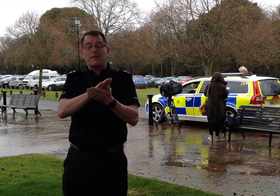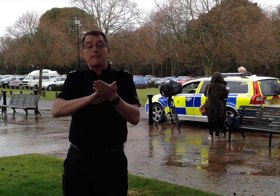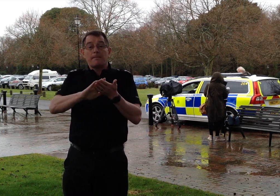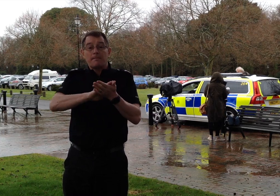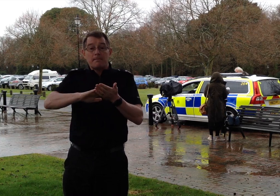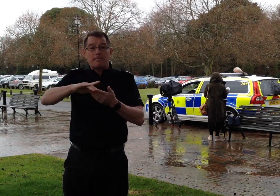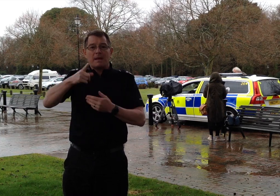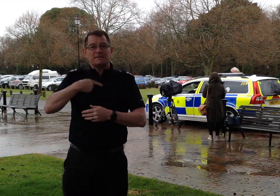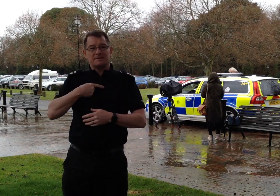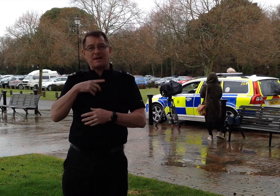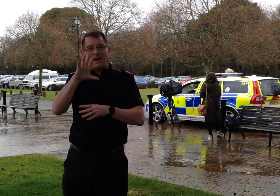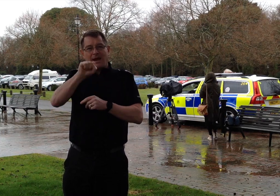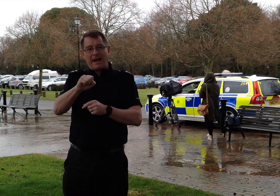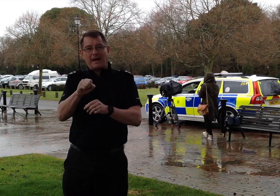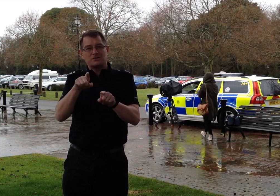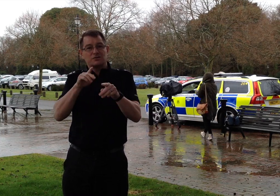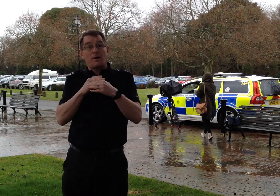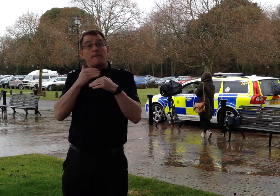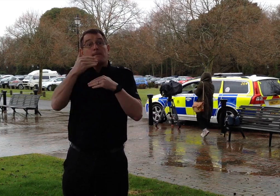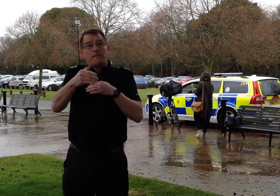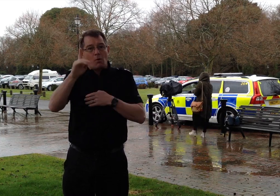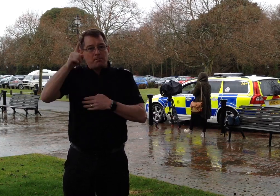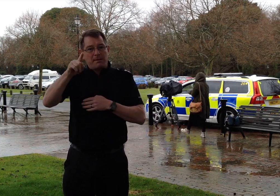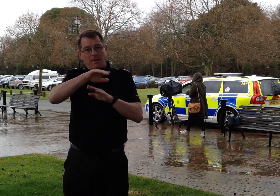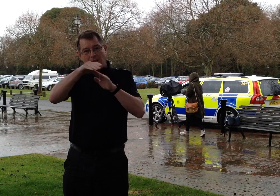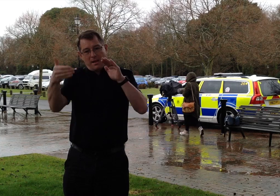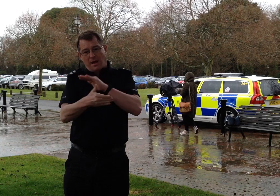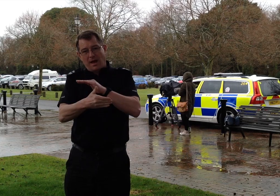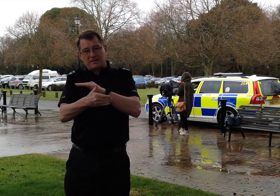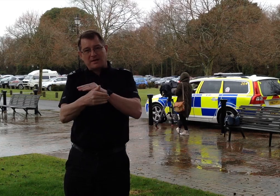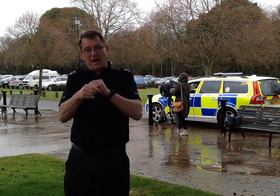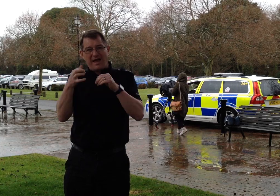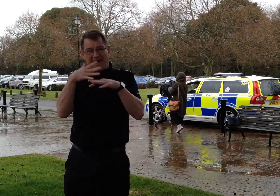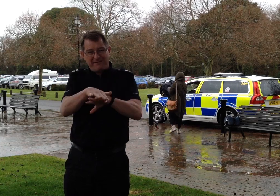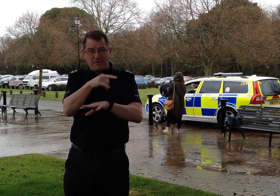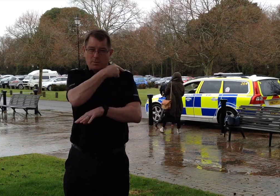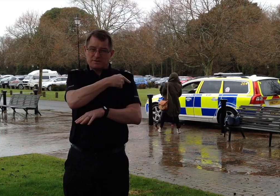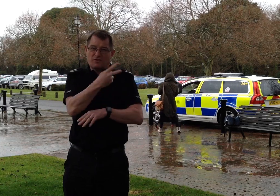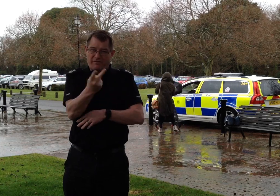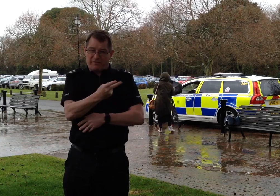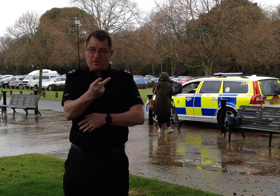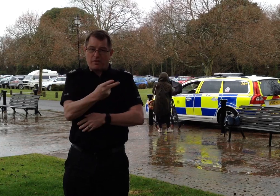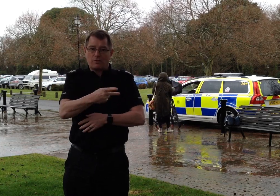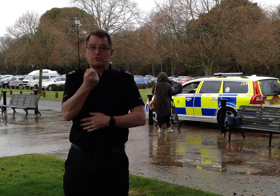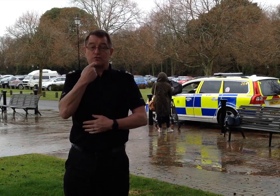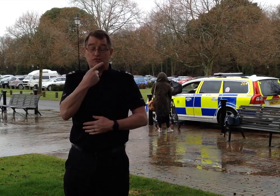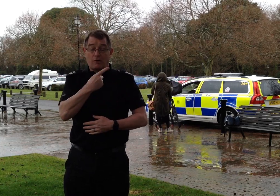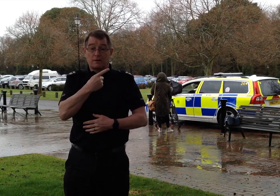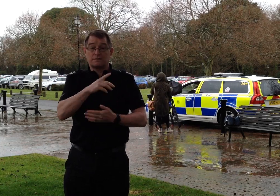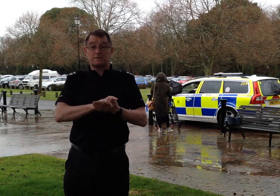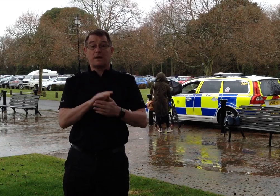when people are caught under the influence of drugs.